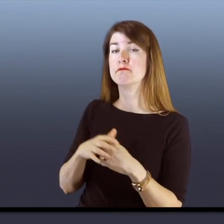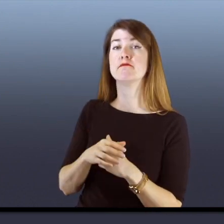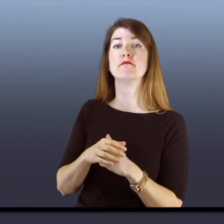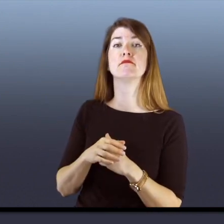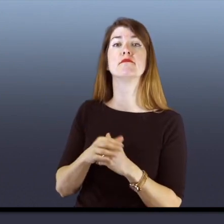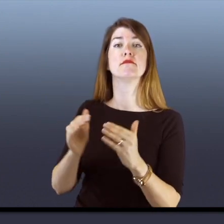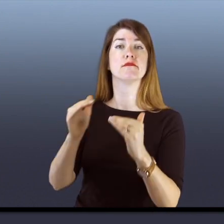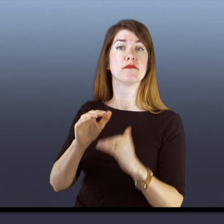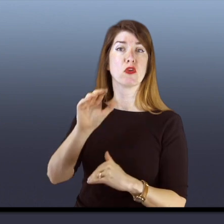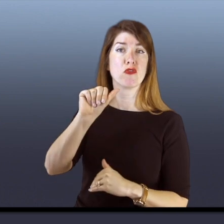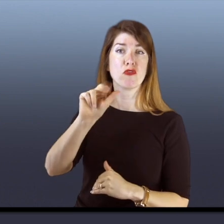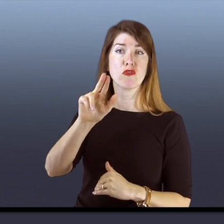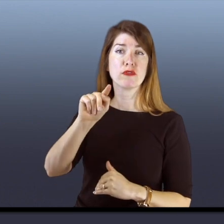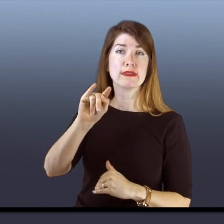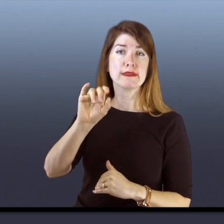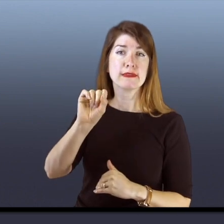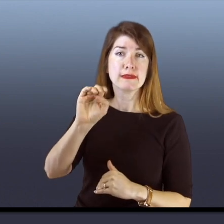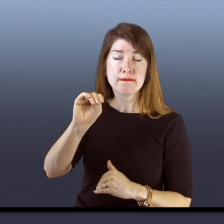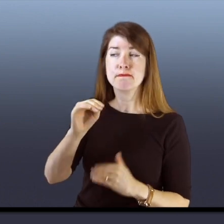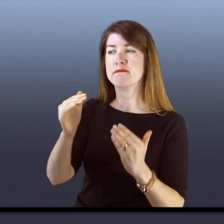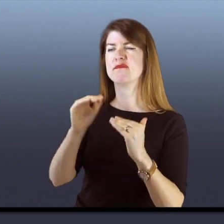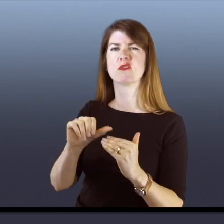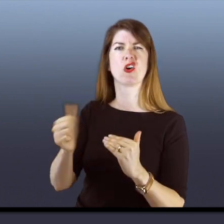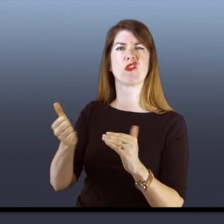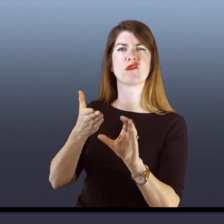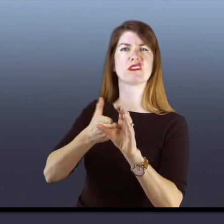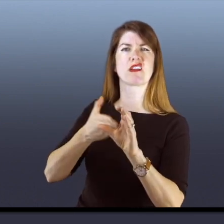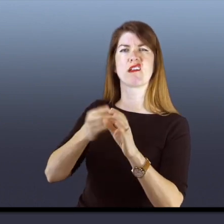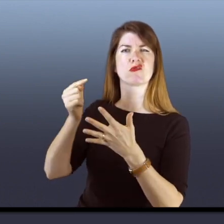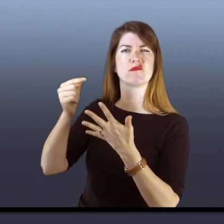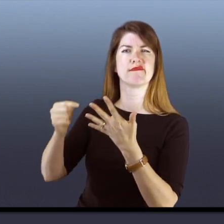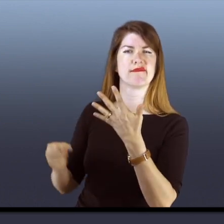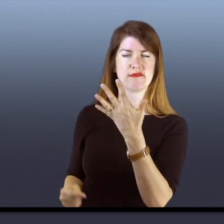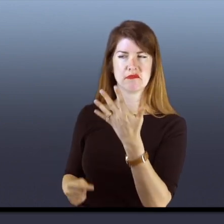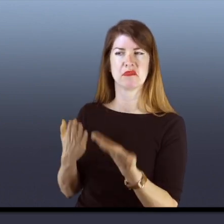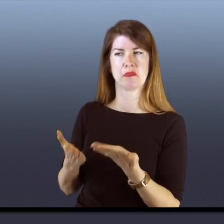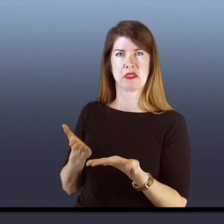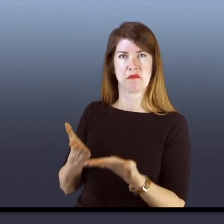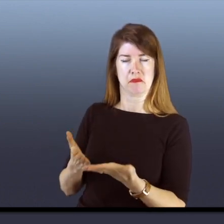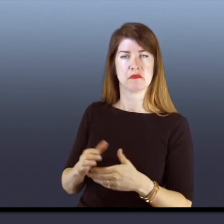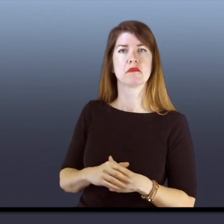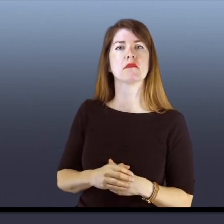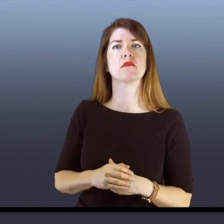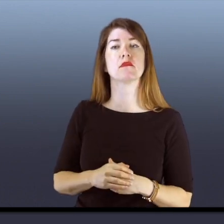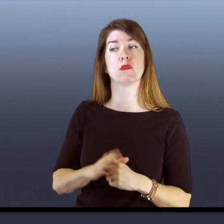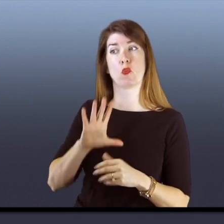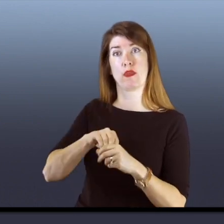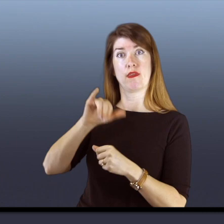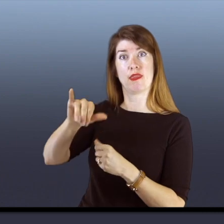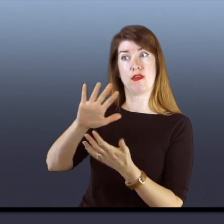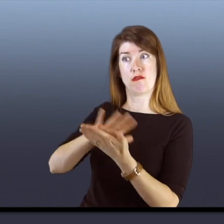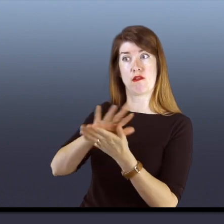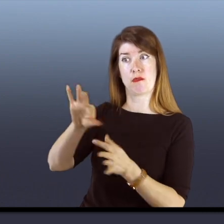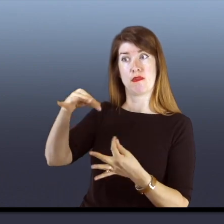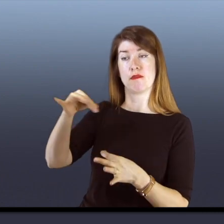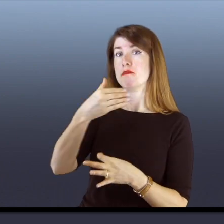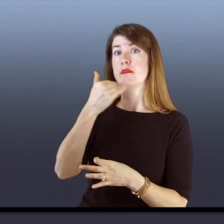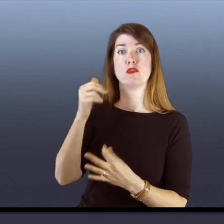or any other psychological factors that may be present. And in that document, the best place to look is in the summary of recommendations.